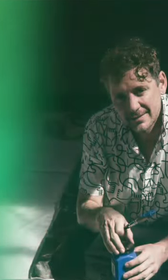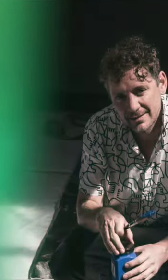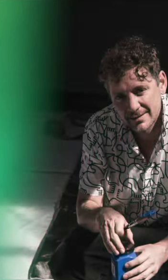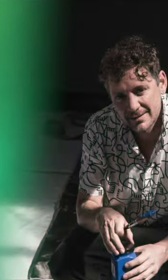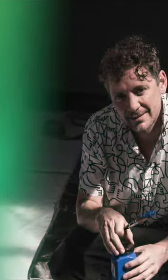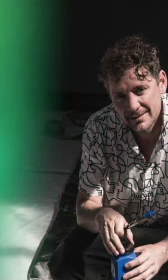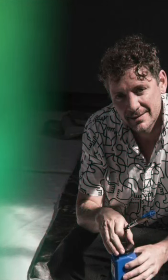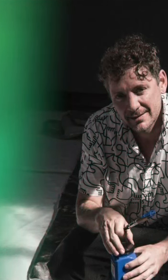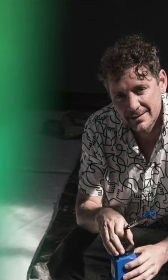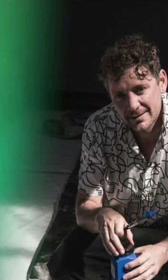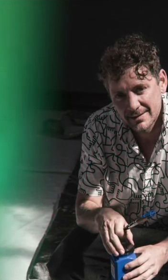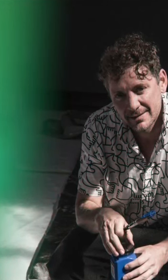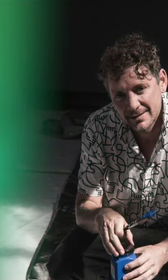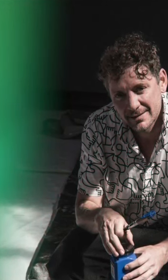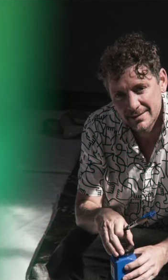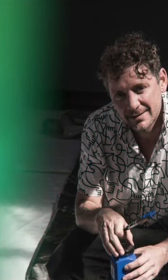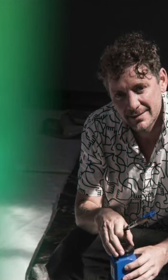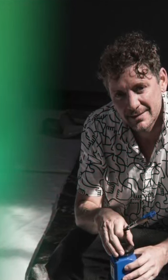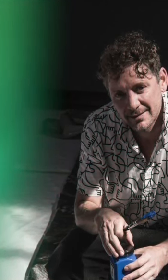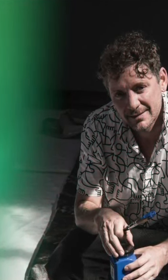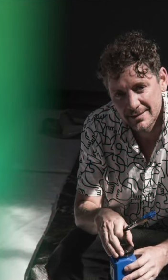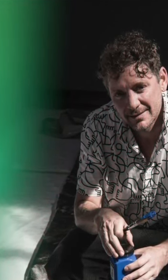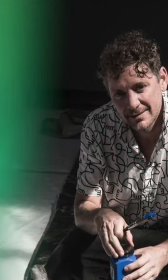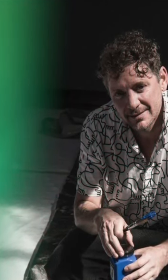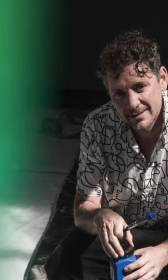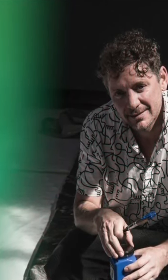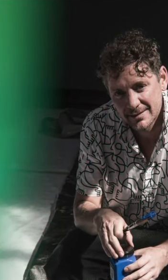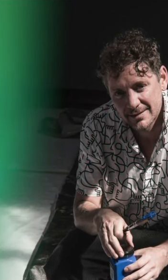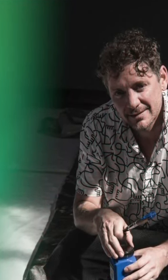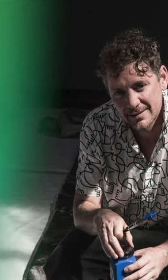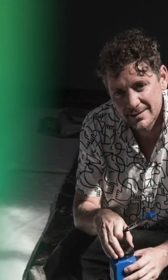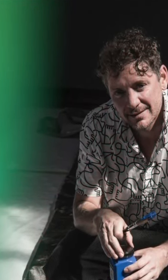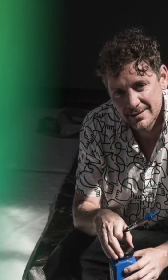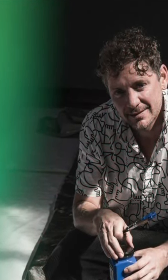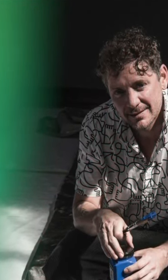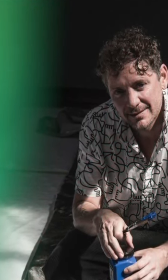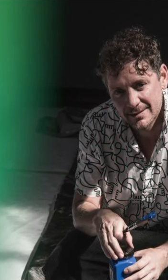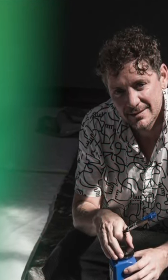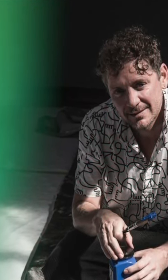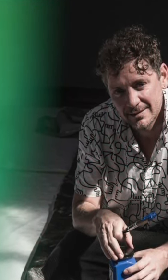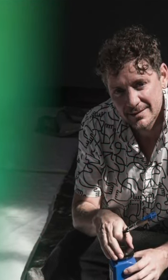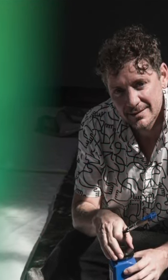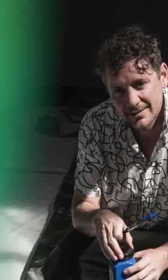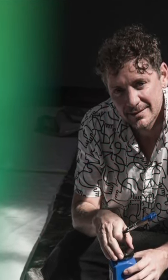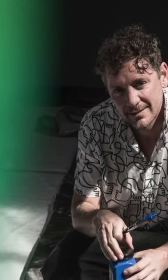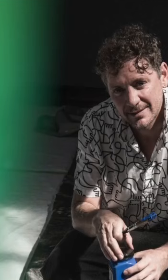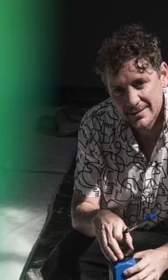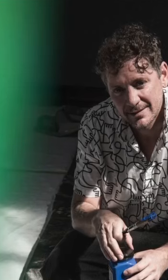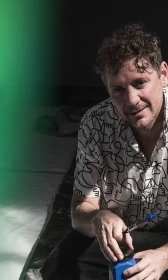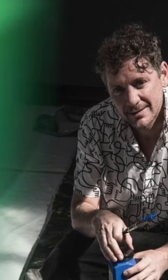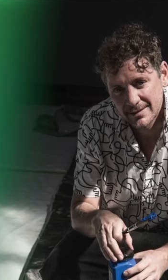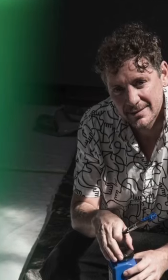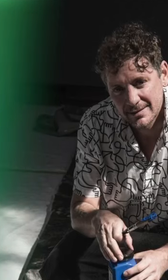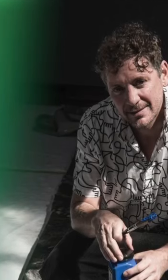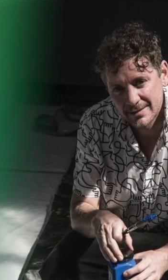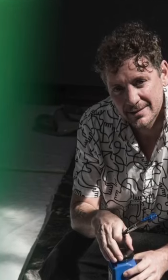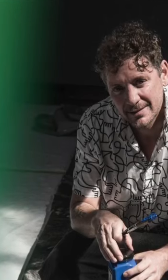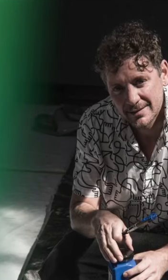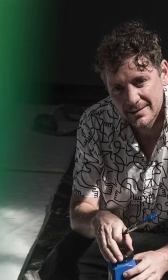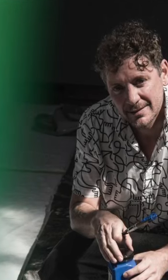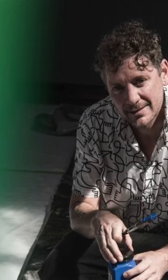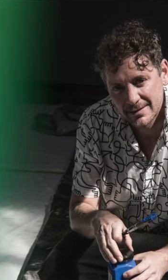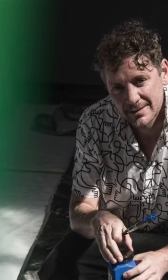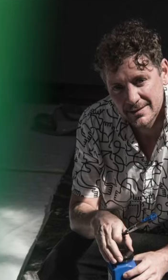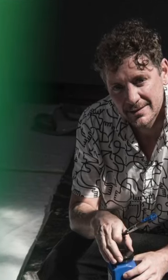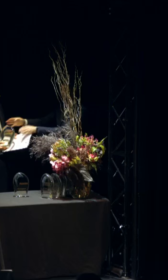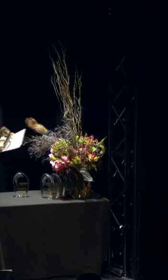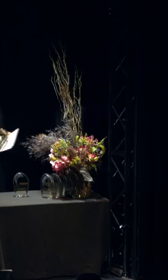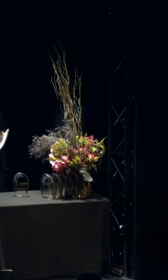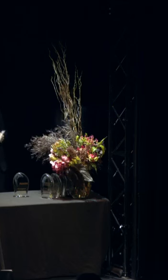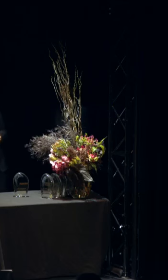as the recipient of the 2020 Australia Council Award for Visual Arts.